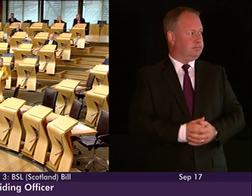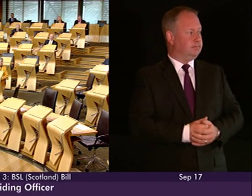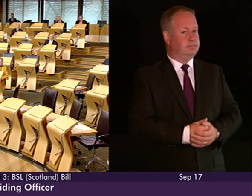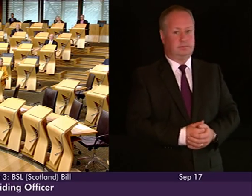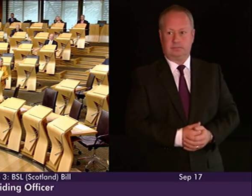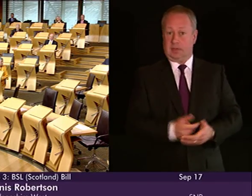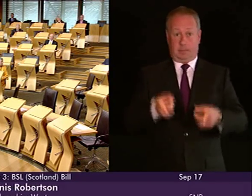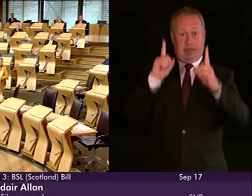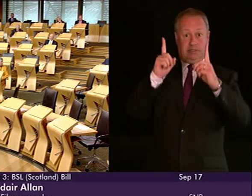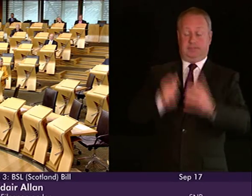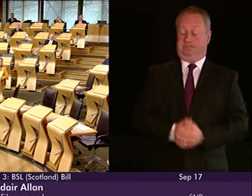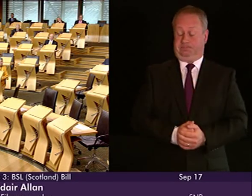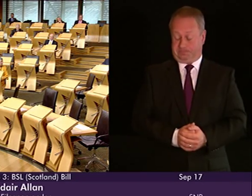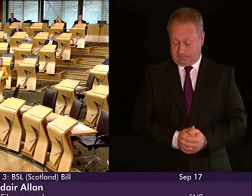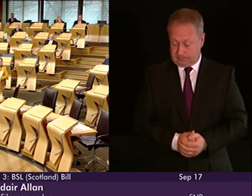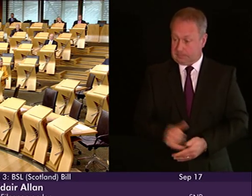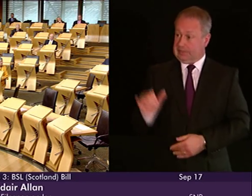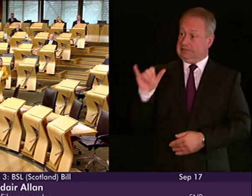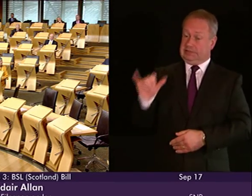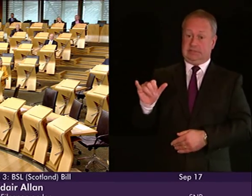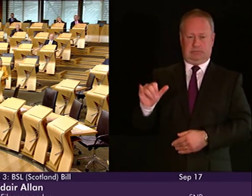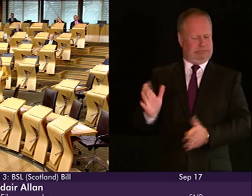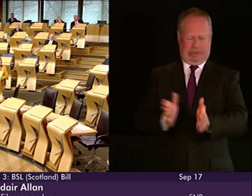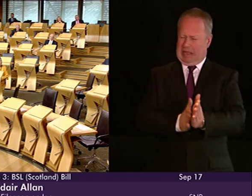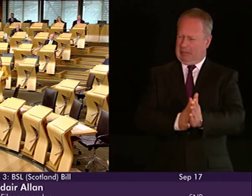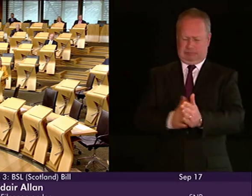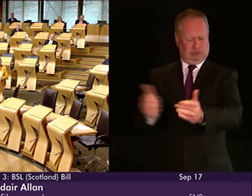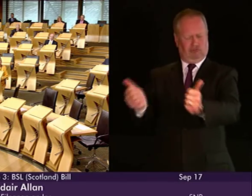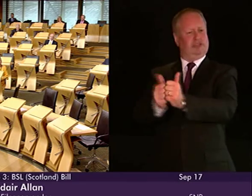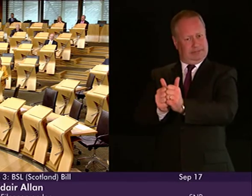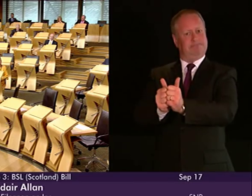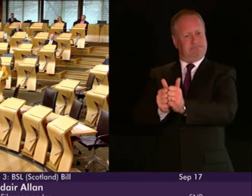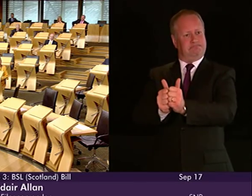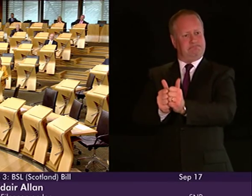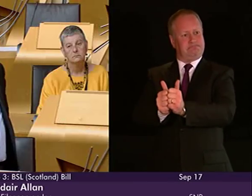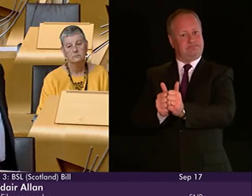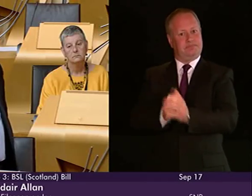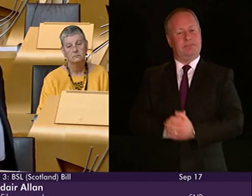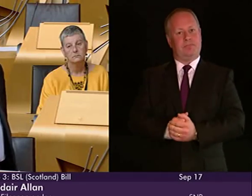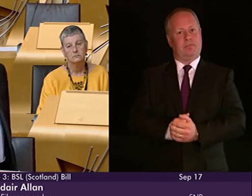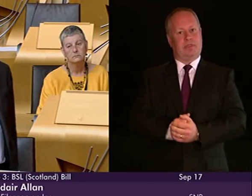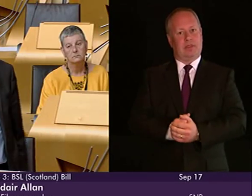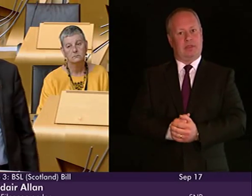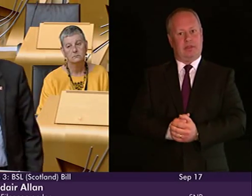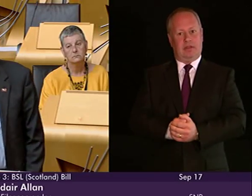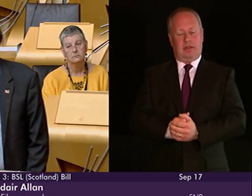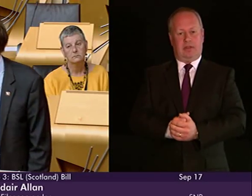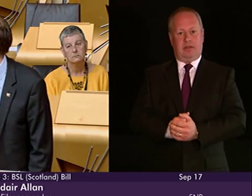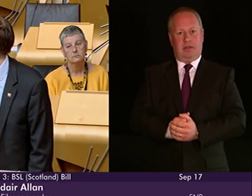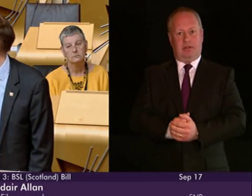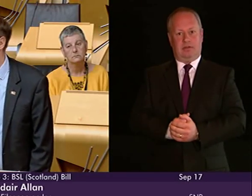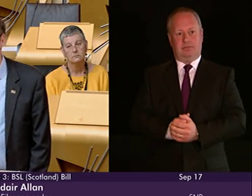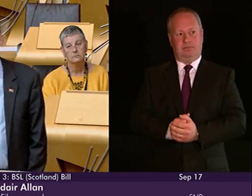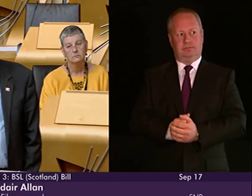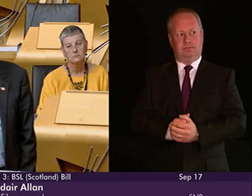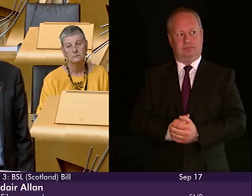Dr Allan: I happily echo those remarks. As I said, it is not often—other than at First